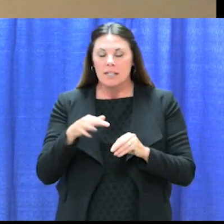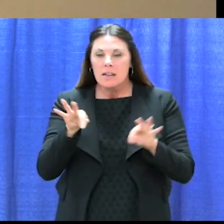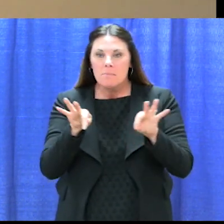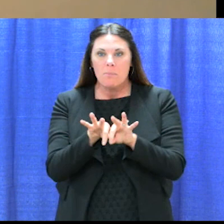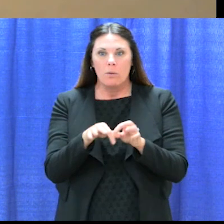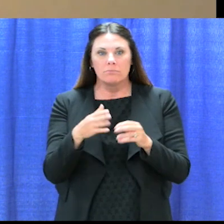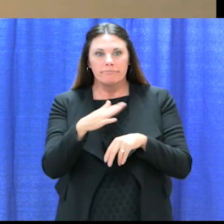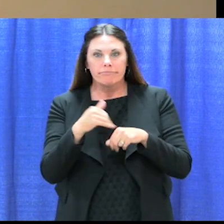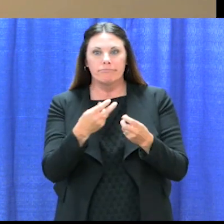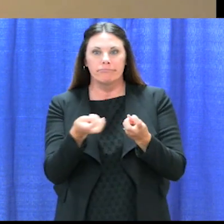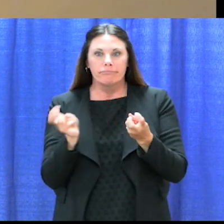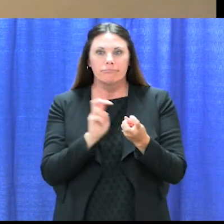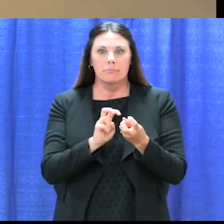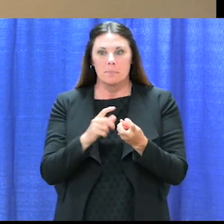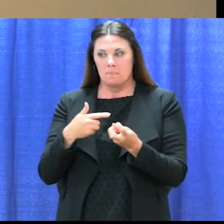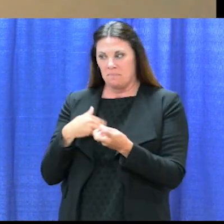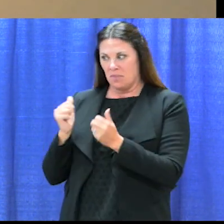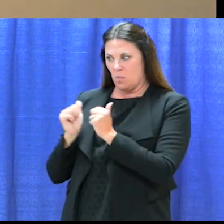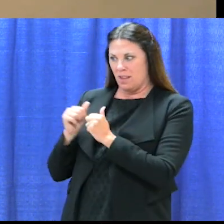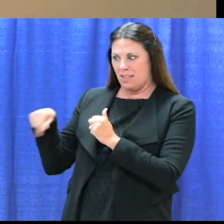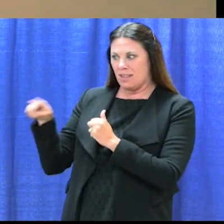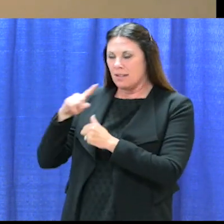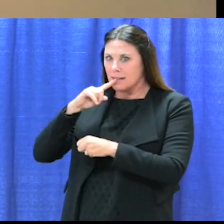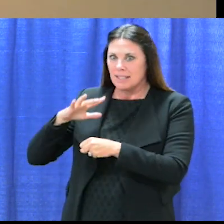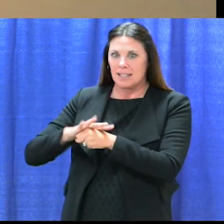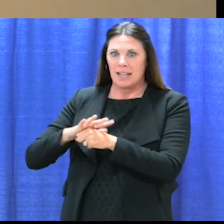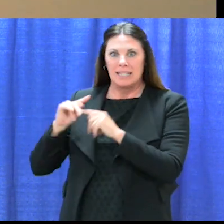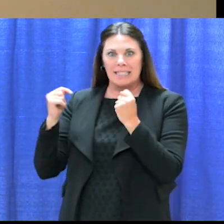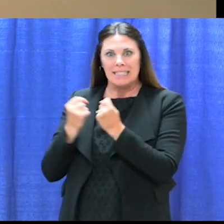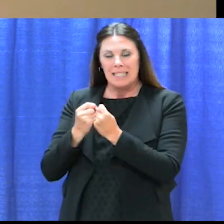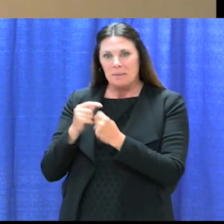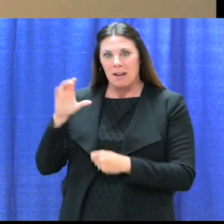I run along with a dedicated team and hundreds of Comcast employees across the company our